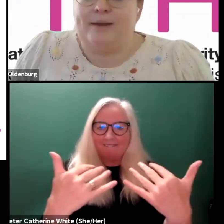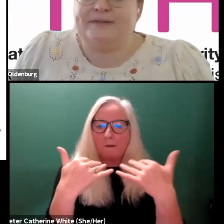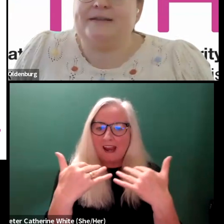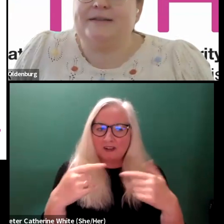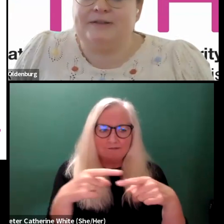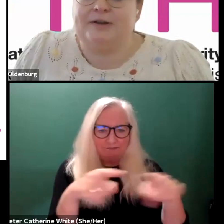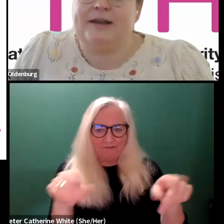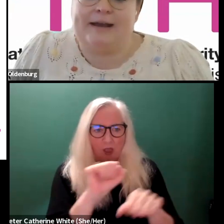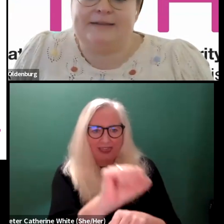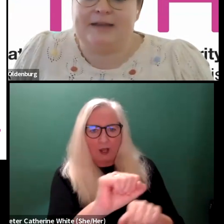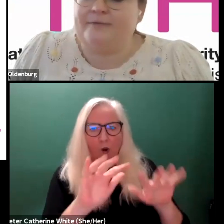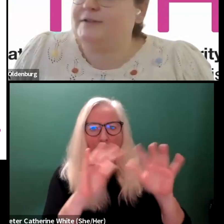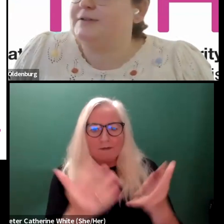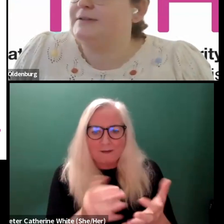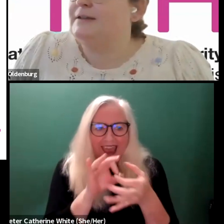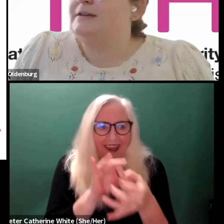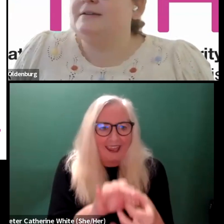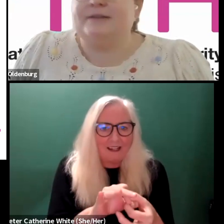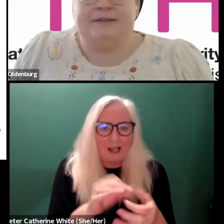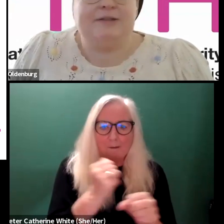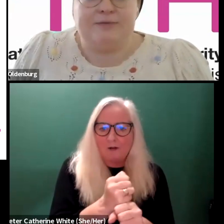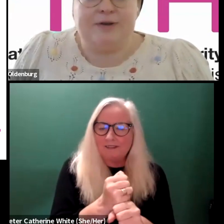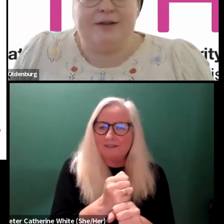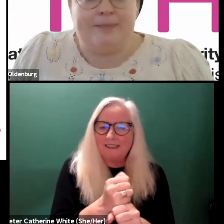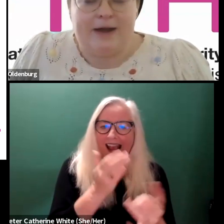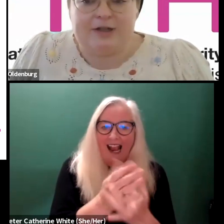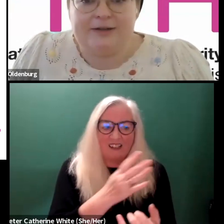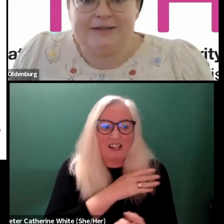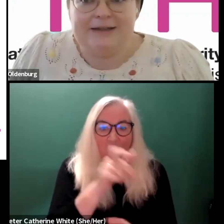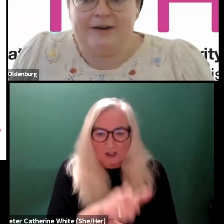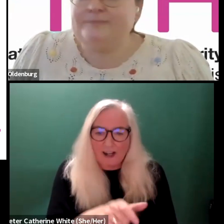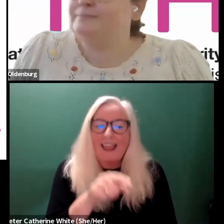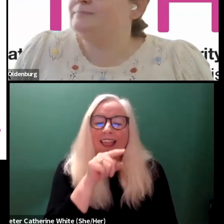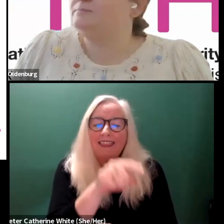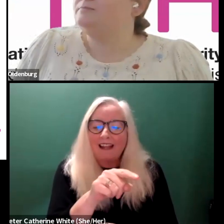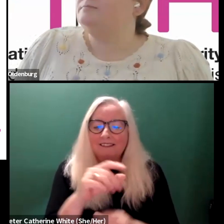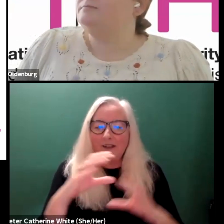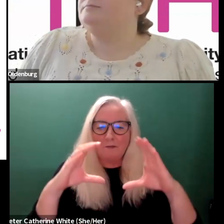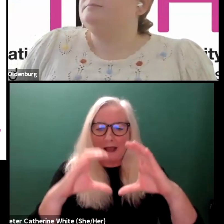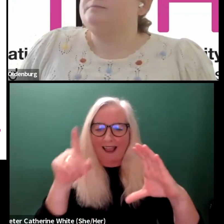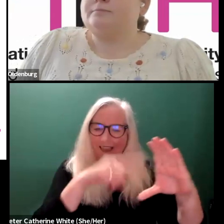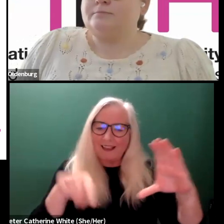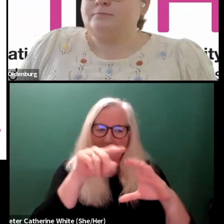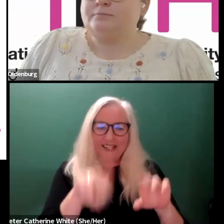This is shown on the pie chart here.